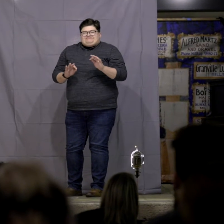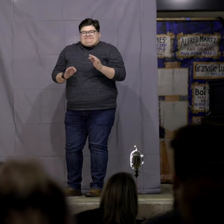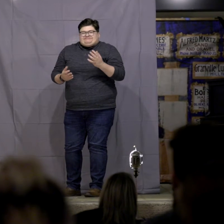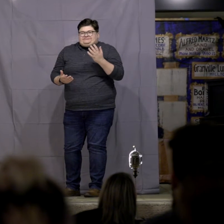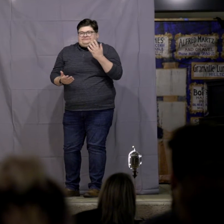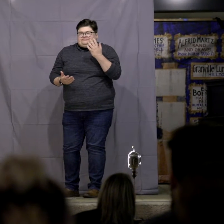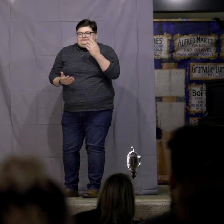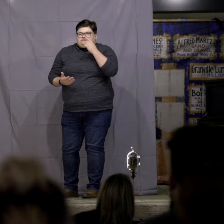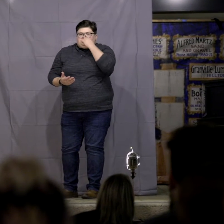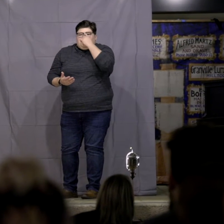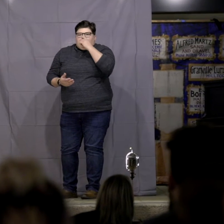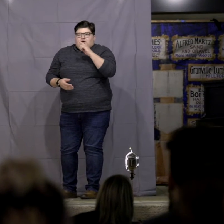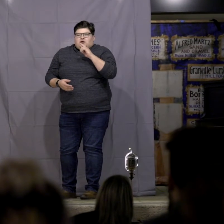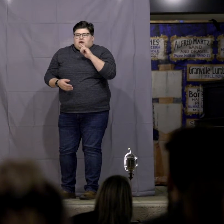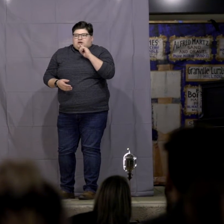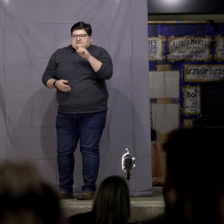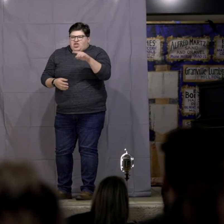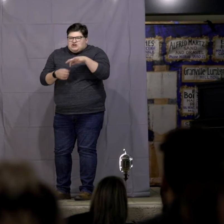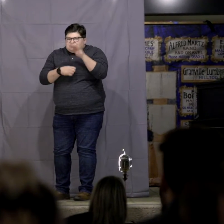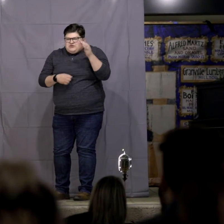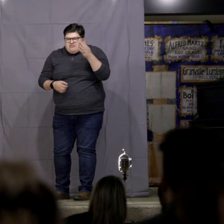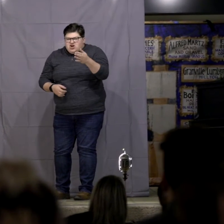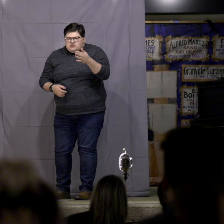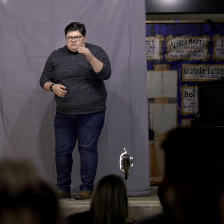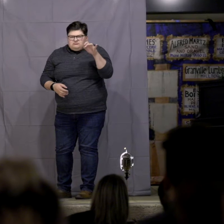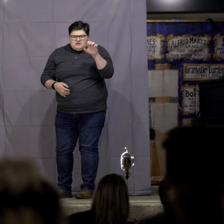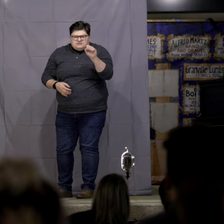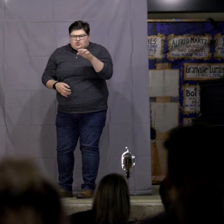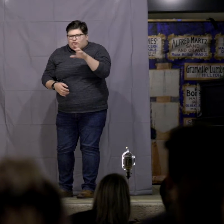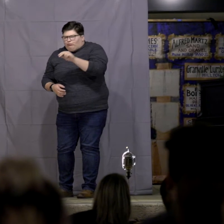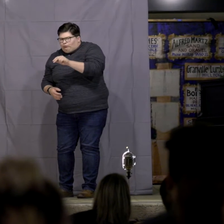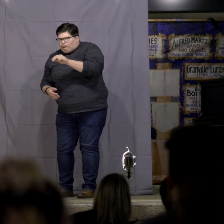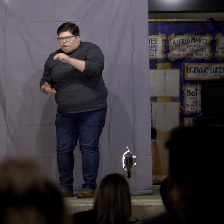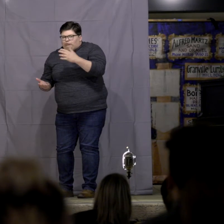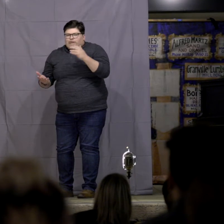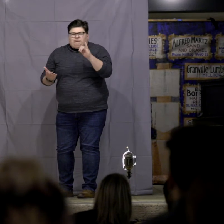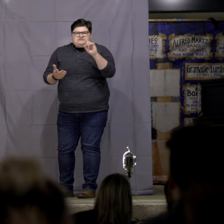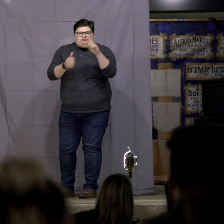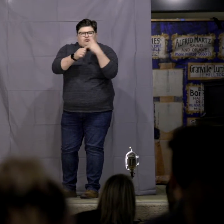To start off with, nothing really happened. We asked a question, if there was a spirit with us,